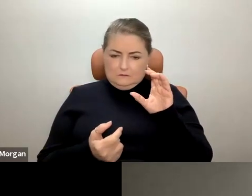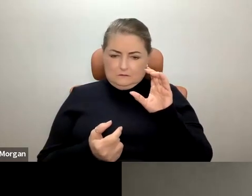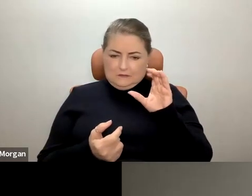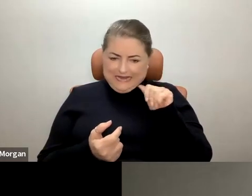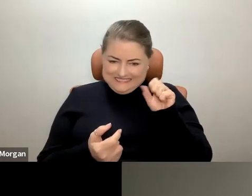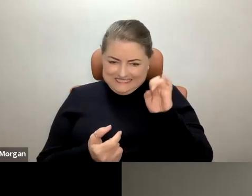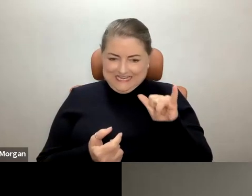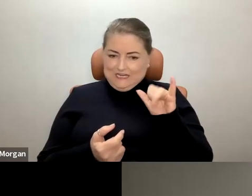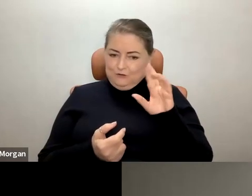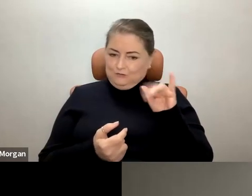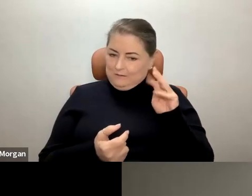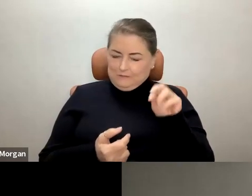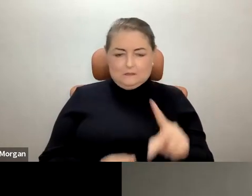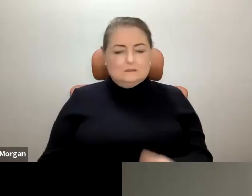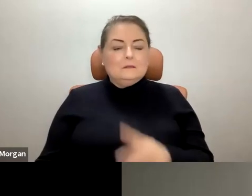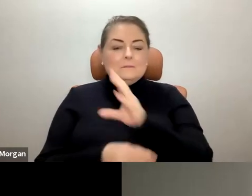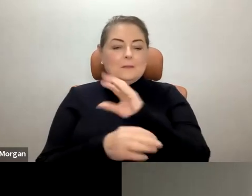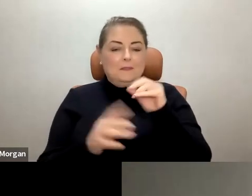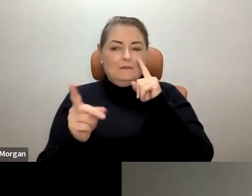[Clare Wilson] Yeah, I know, that is particularly for readers like